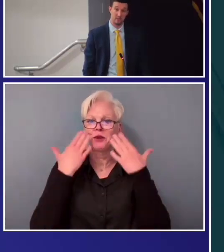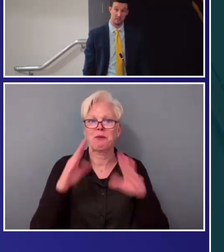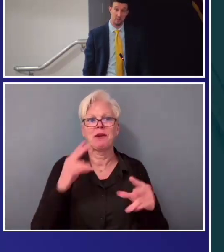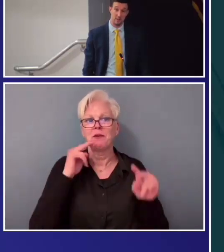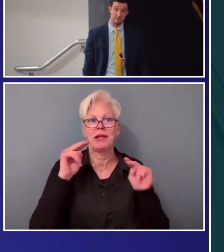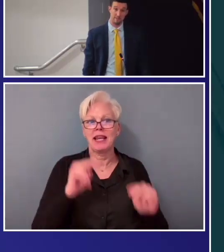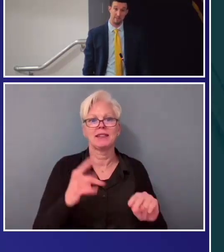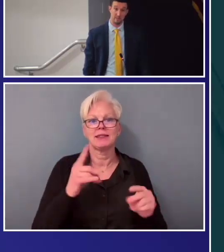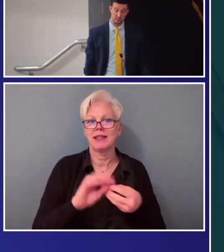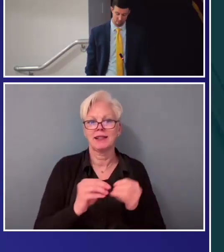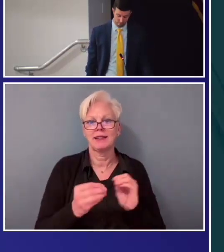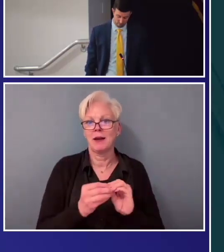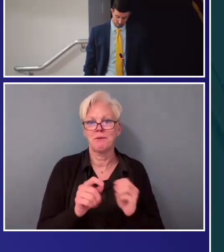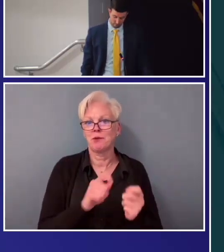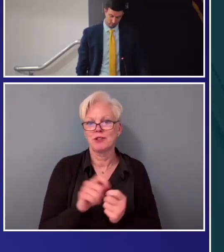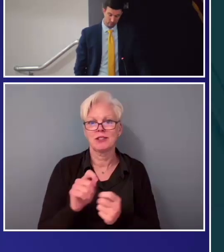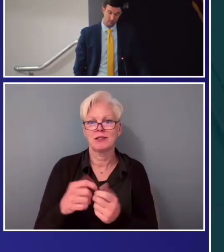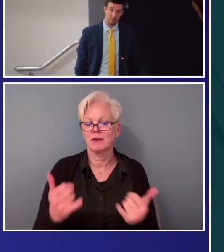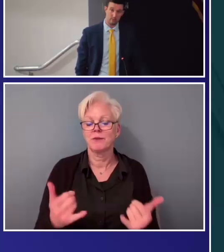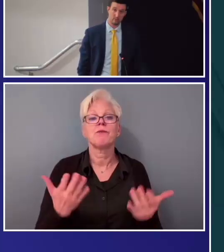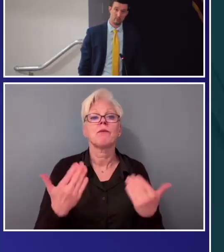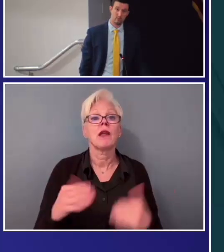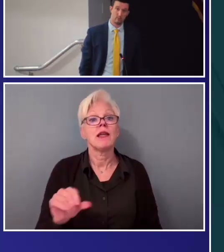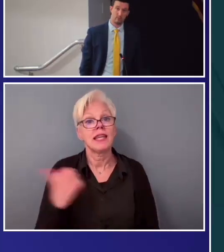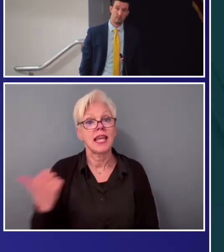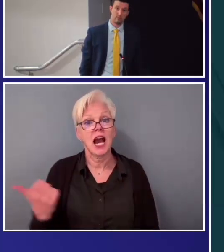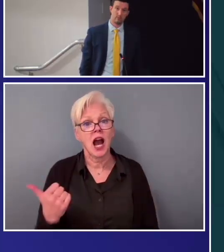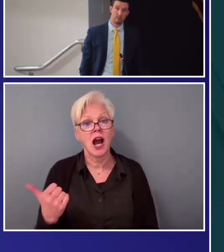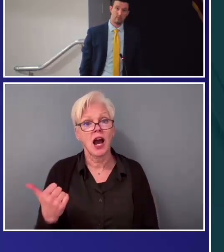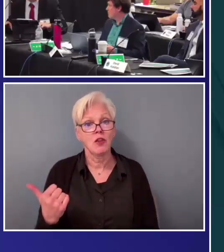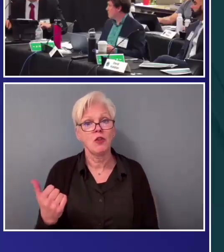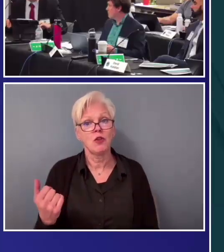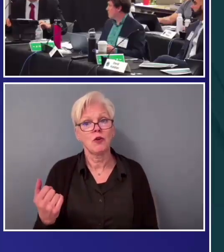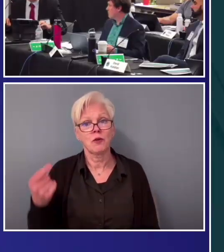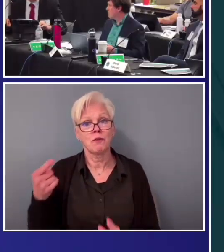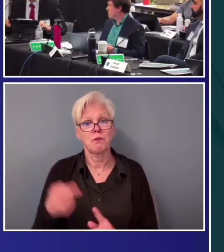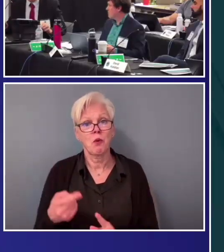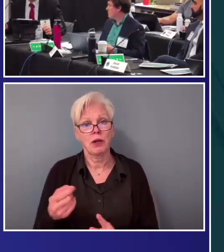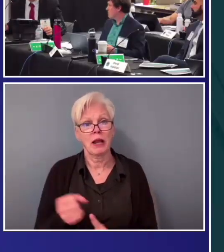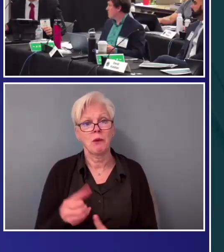And the other caveat is this is looking at the measure one time.